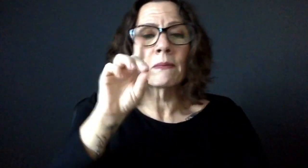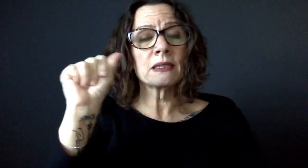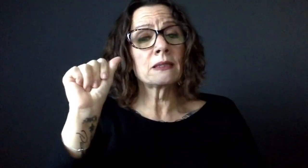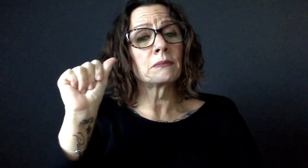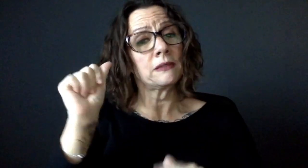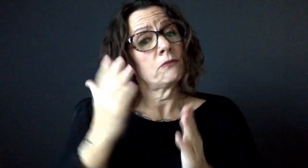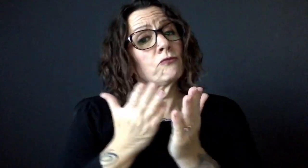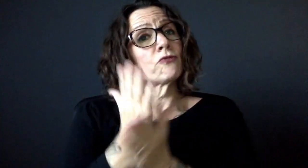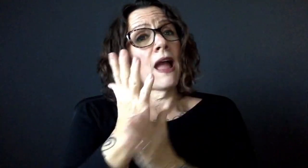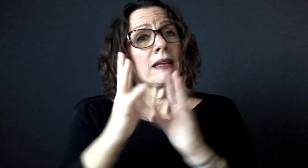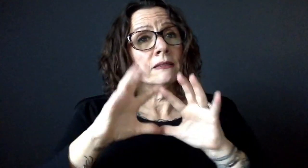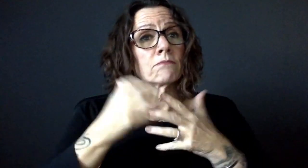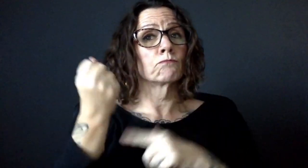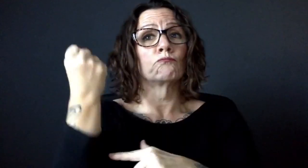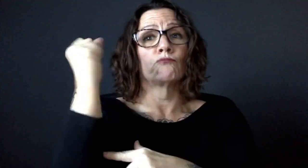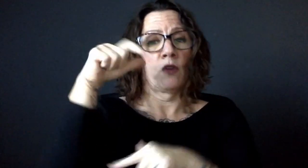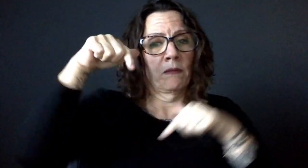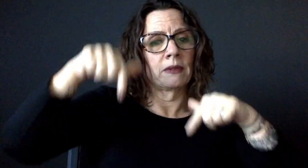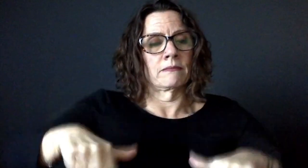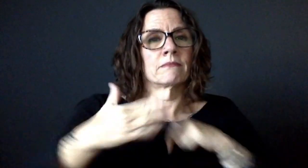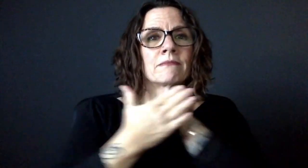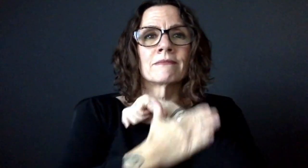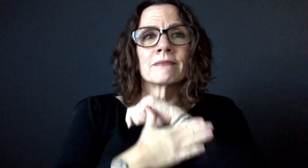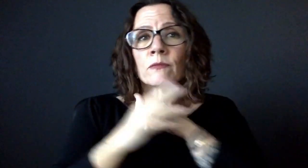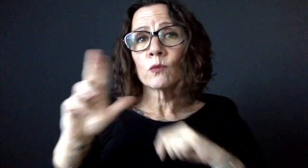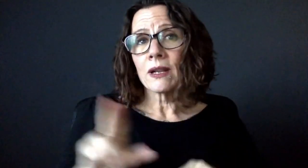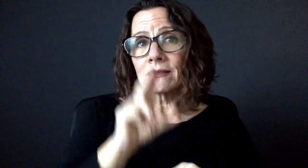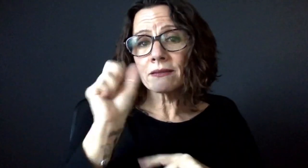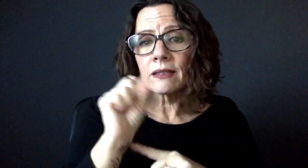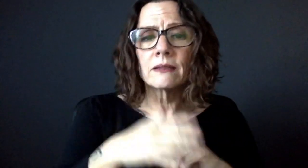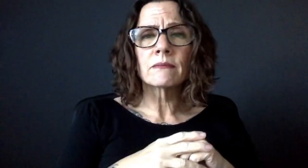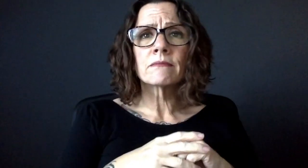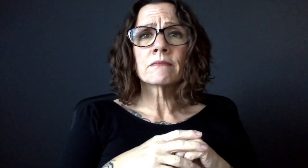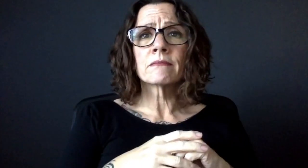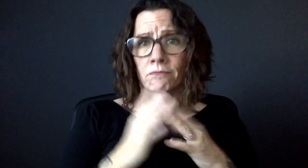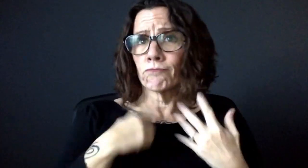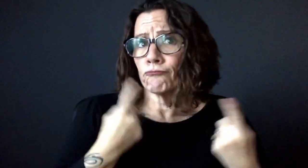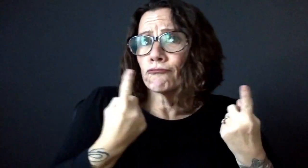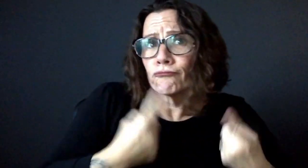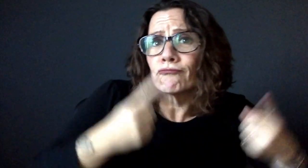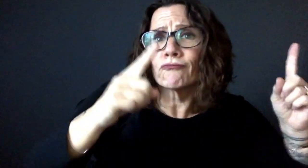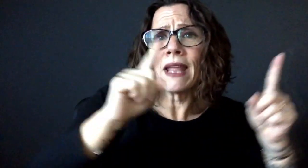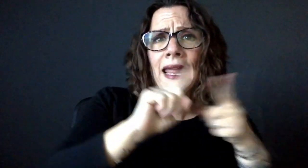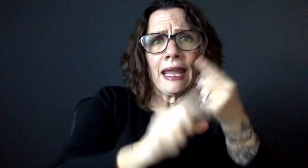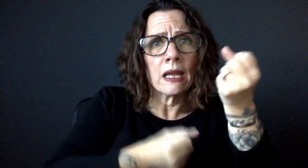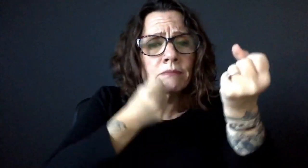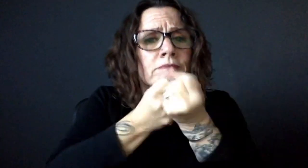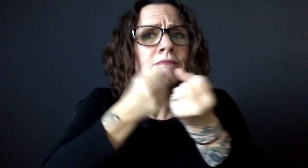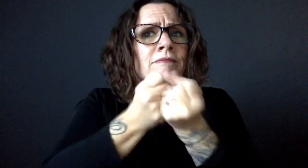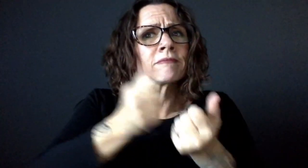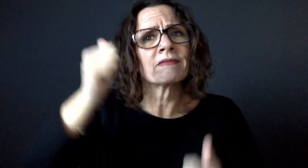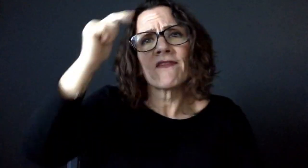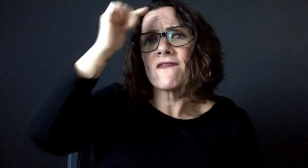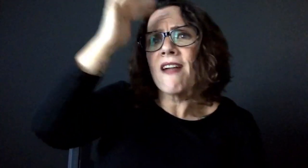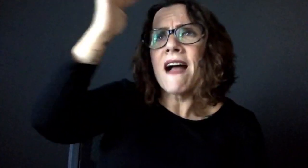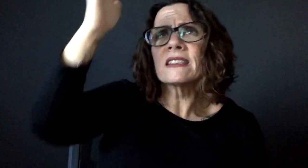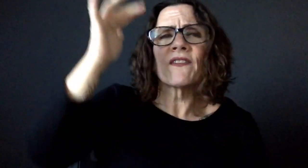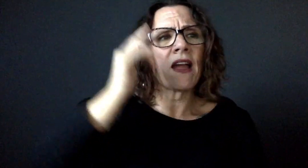the disability rights movement in the U.S., and it had many successes in advancing a philosophy of